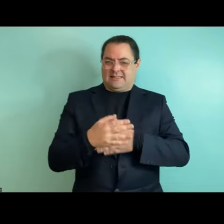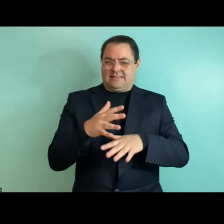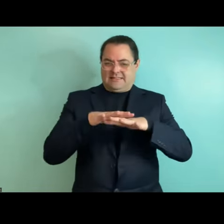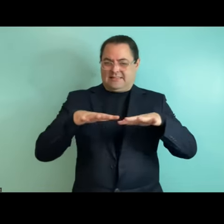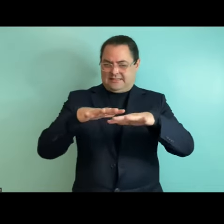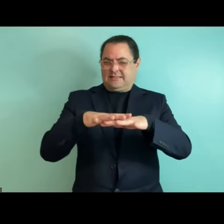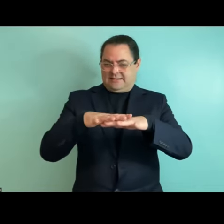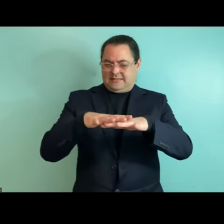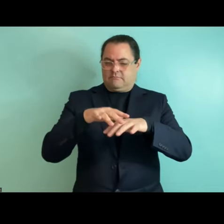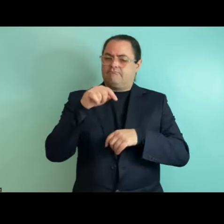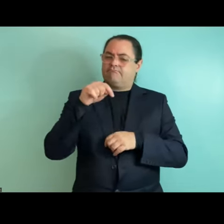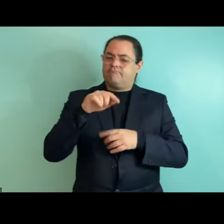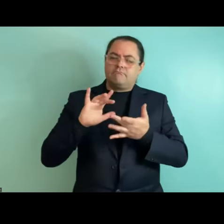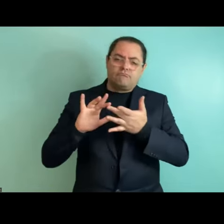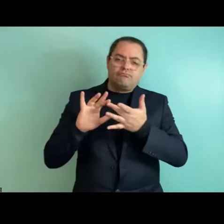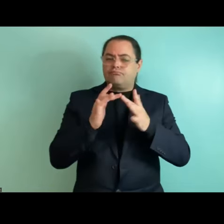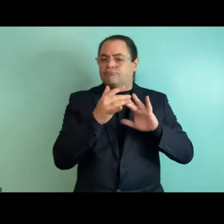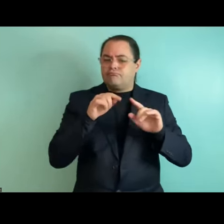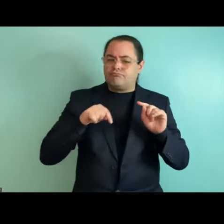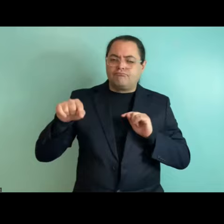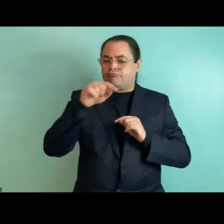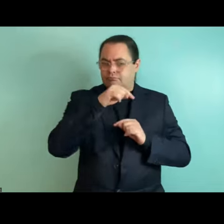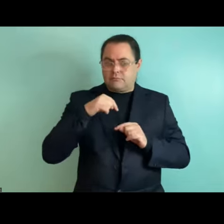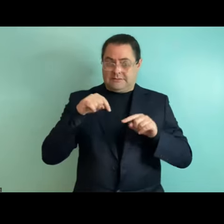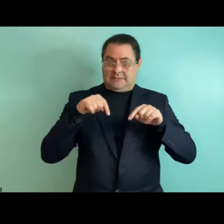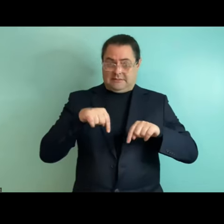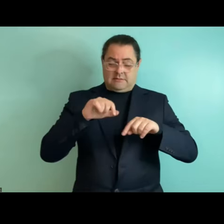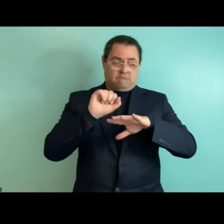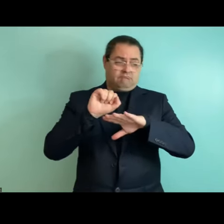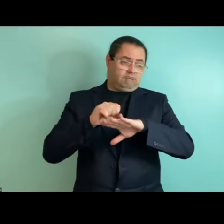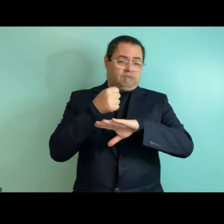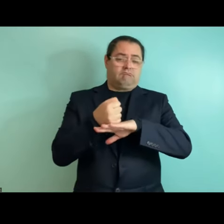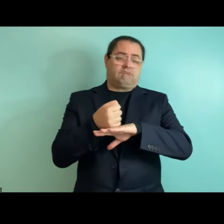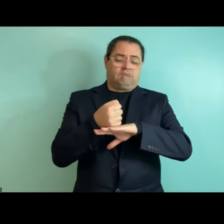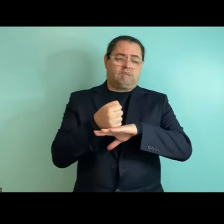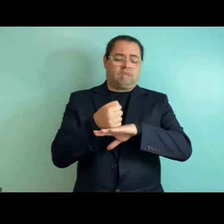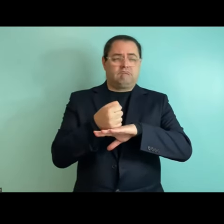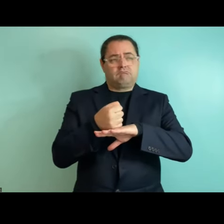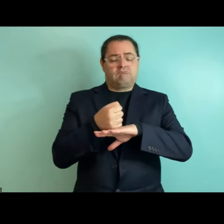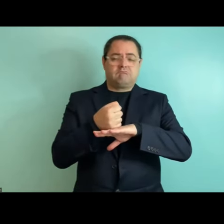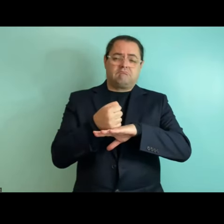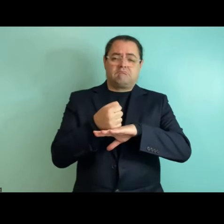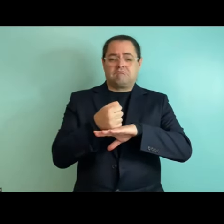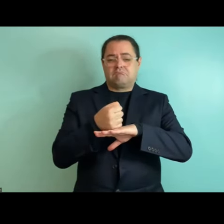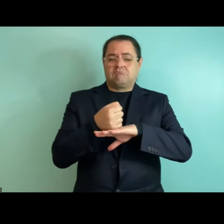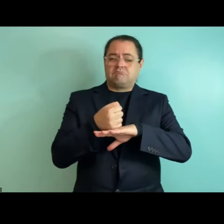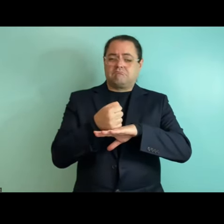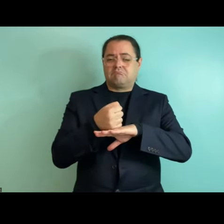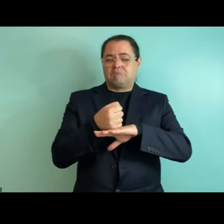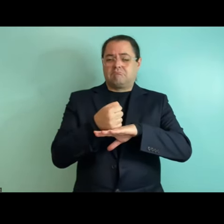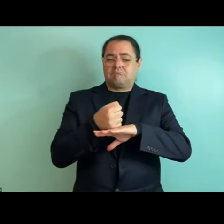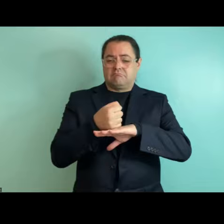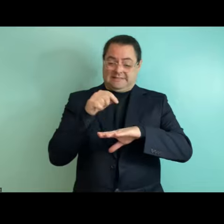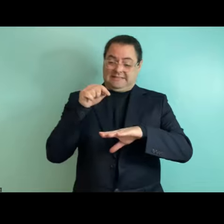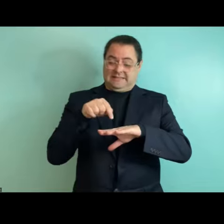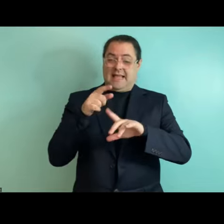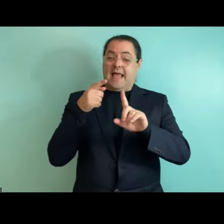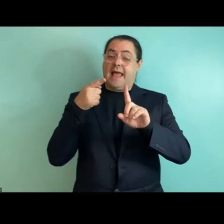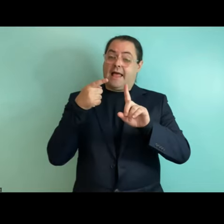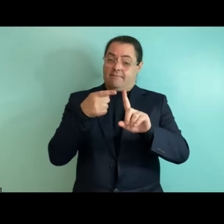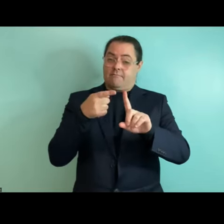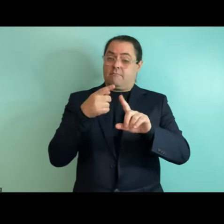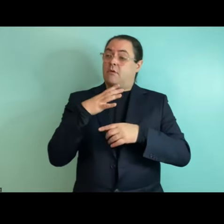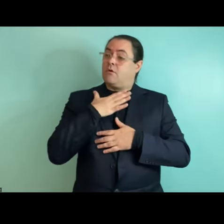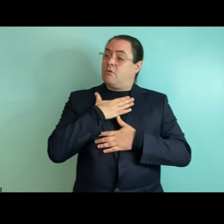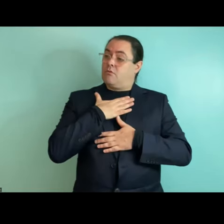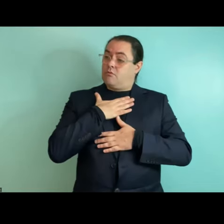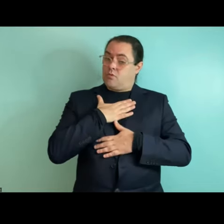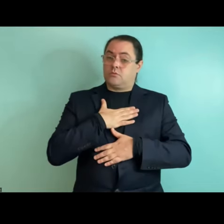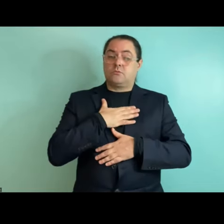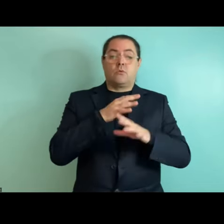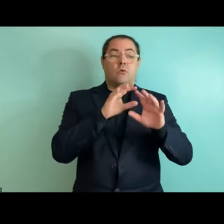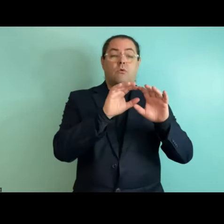11:44:55 that was established, basically, to support organizations in terms of their